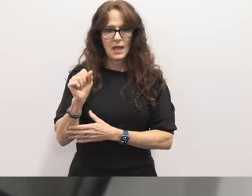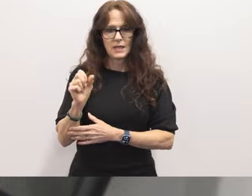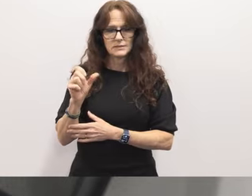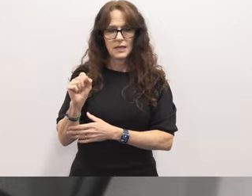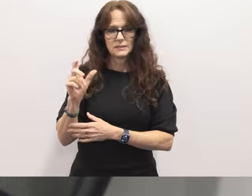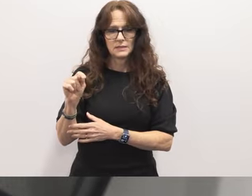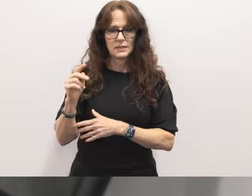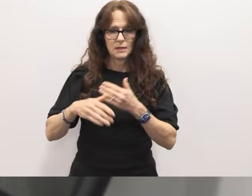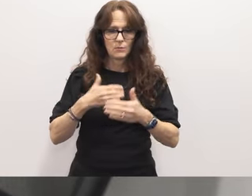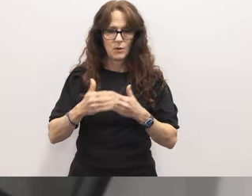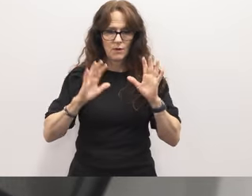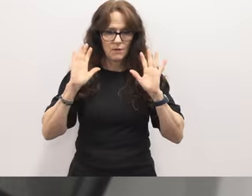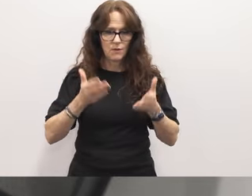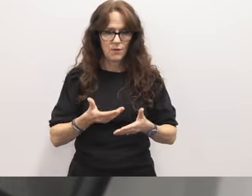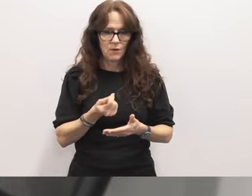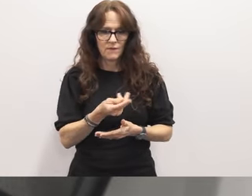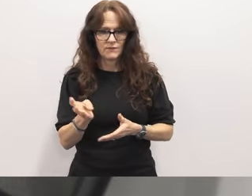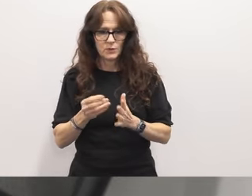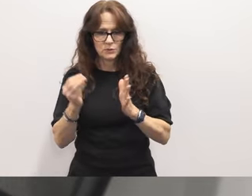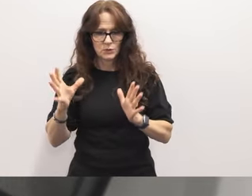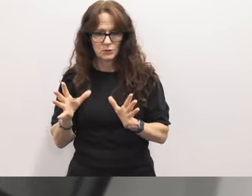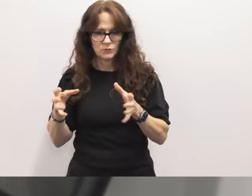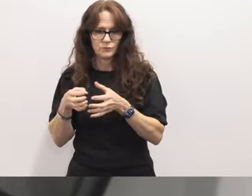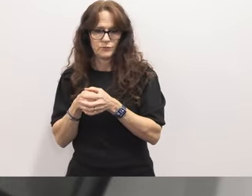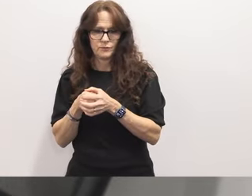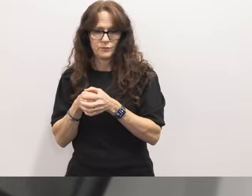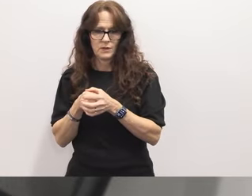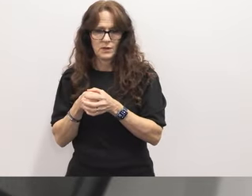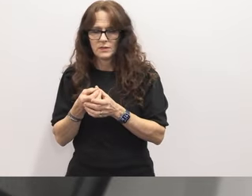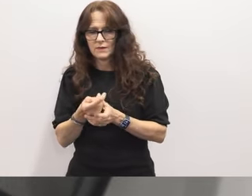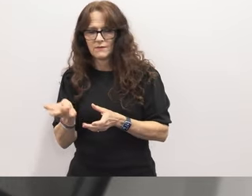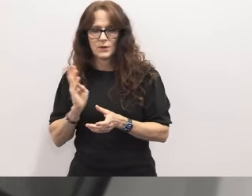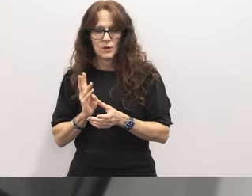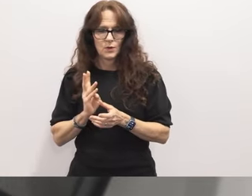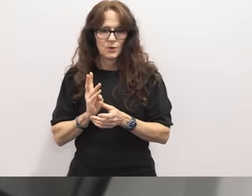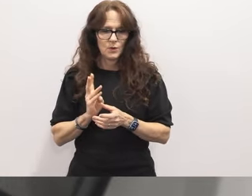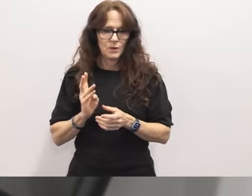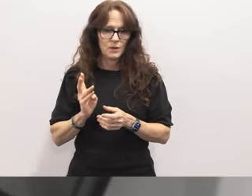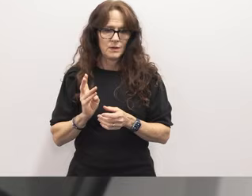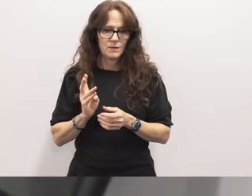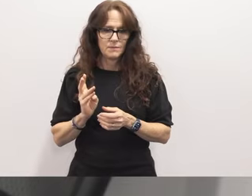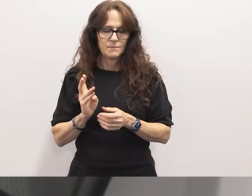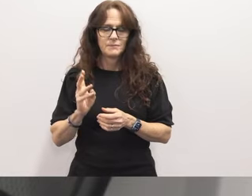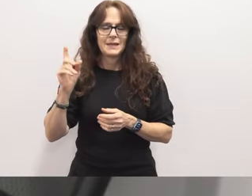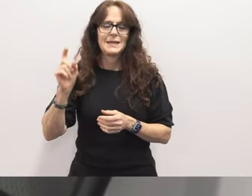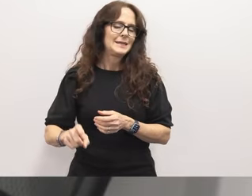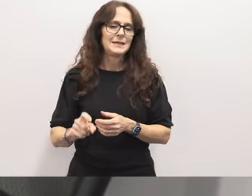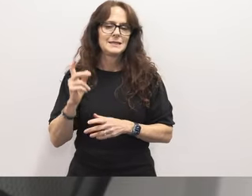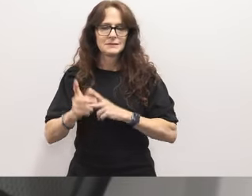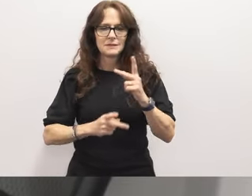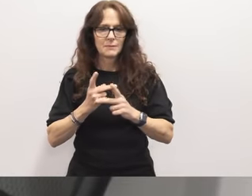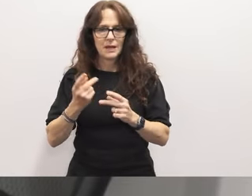that they just focus on a few students. They talk about the few students, the ones that they need some type of support.